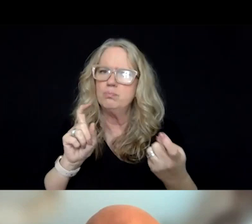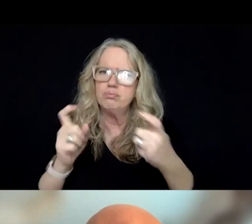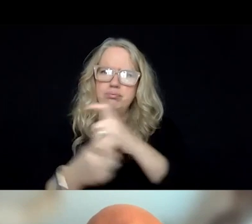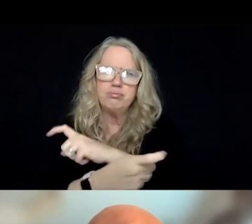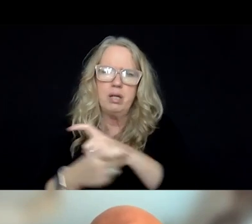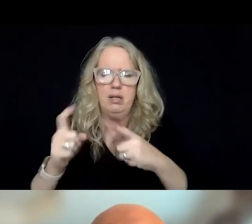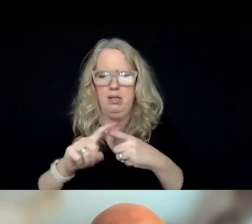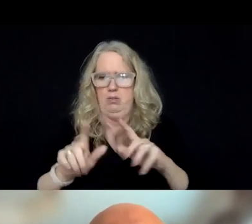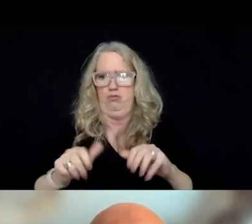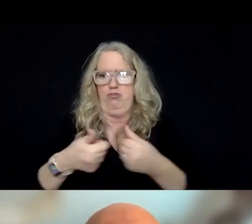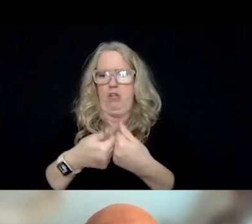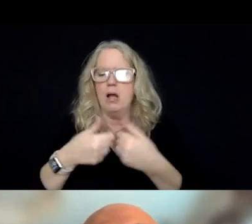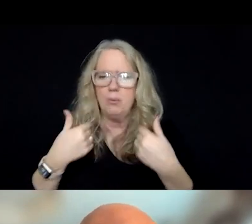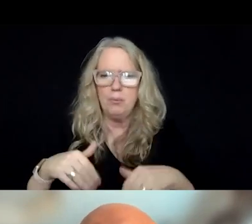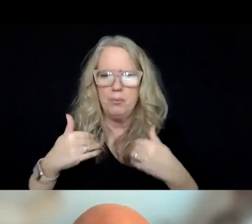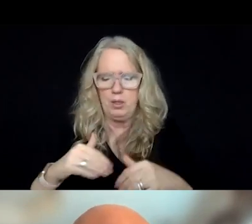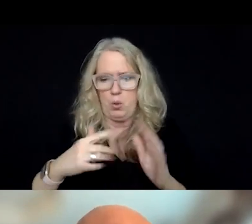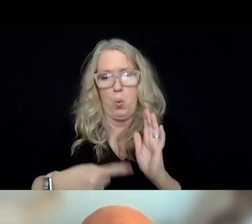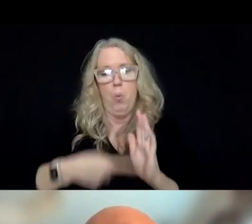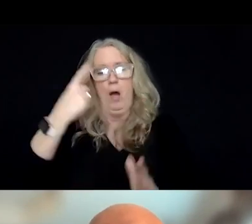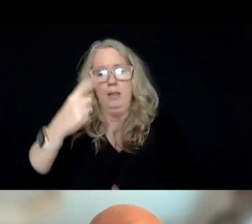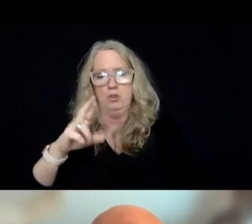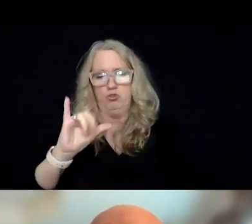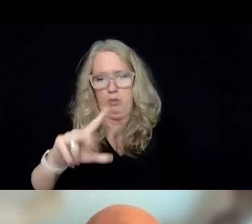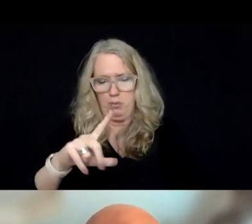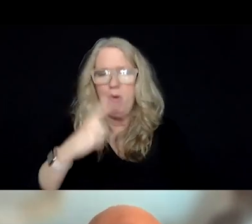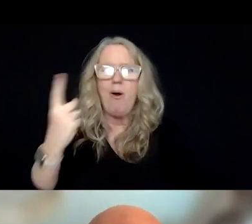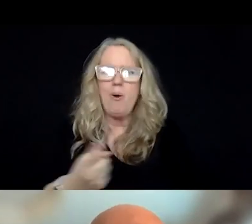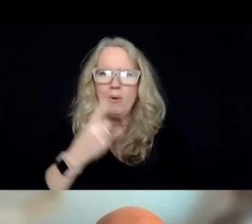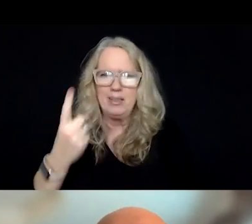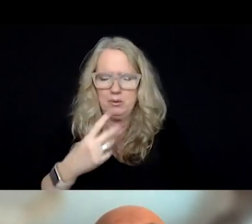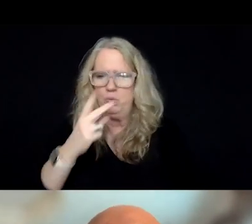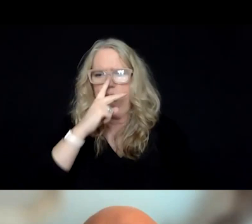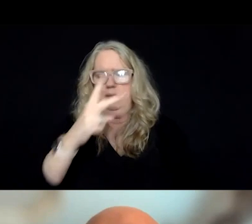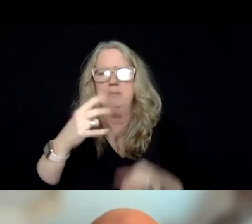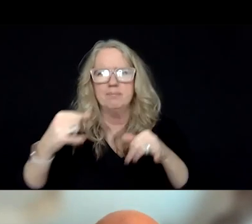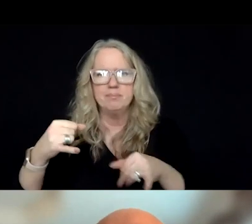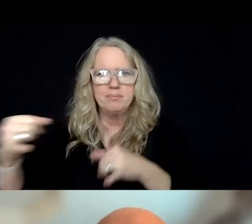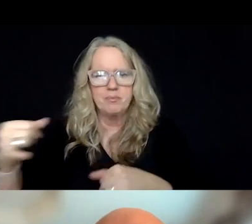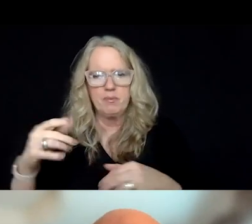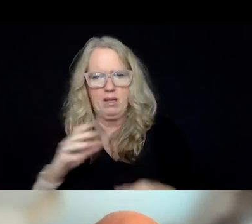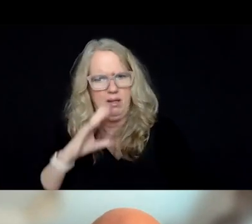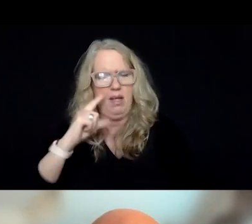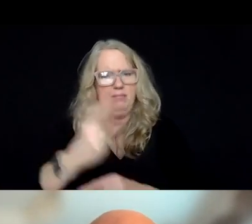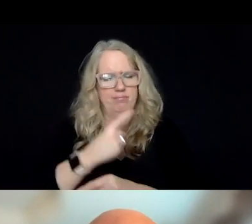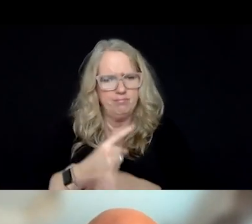SET. WE NEED TO SEE INDIVIDUALS AT CITIZENS AND PEOPLE WITH LIVED